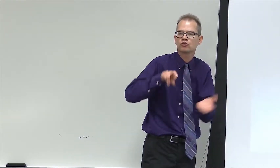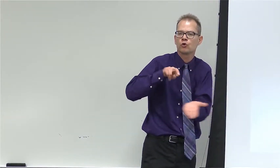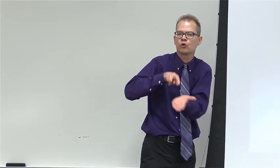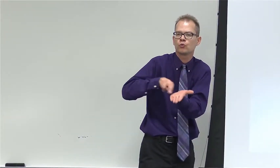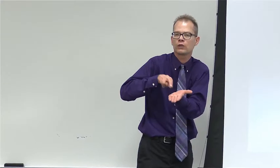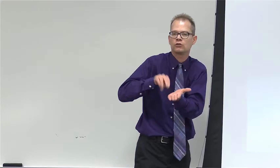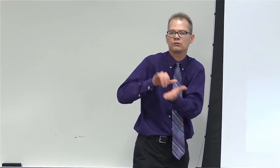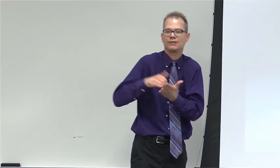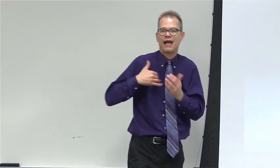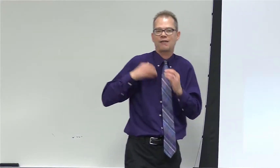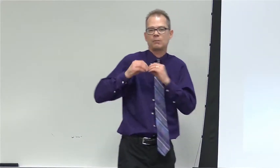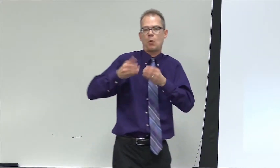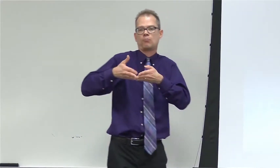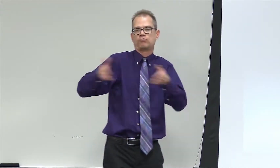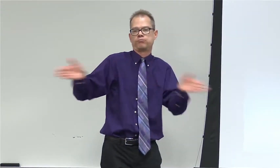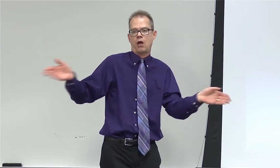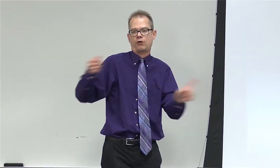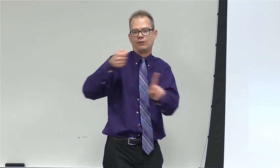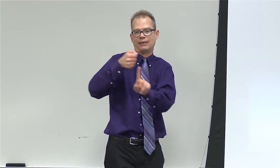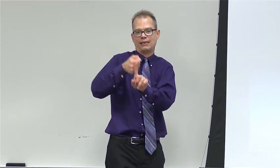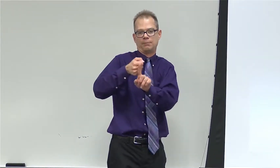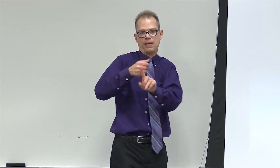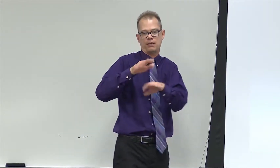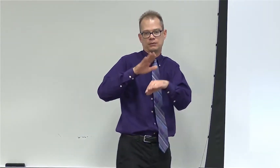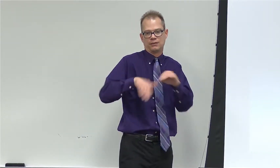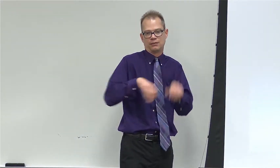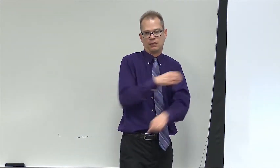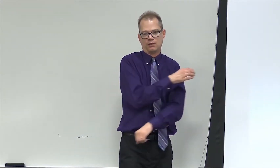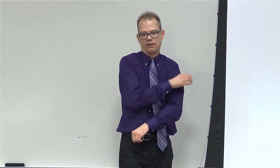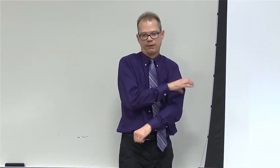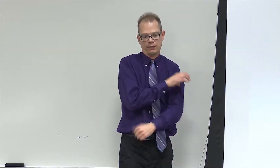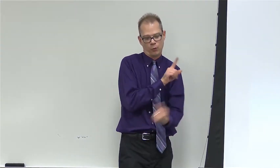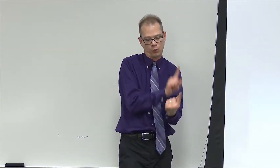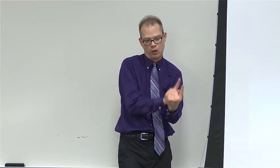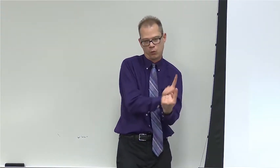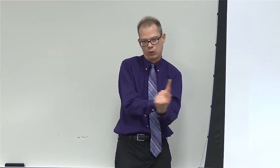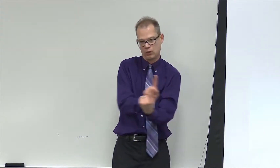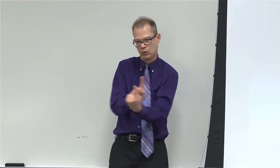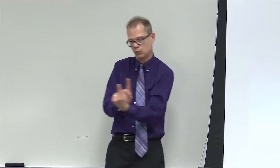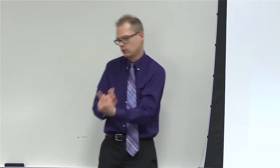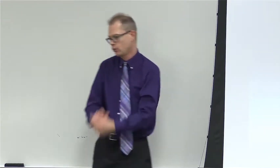I had the opportunity to do research that would have more broad impact than just clinical work.